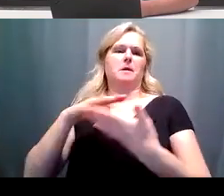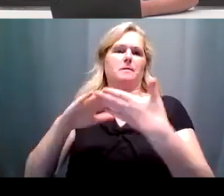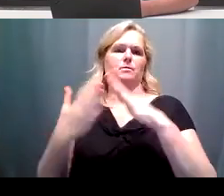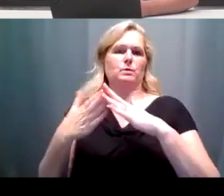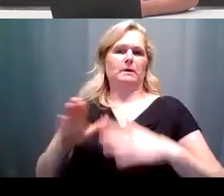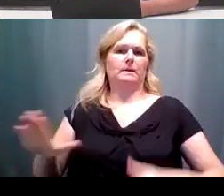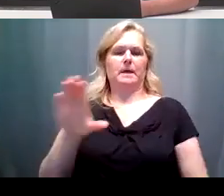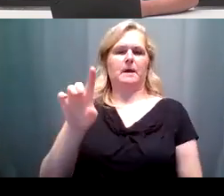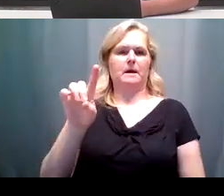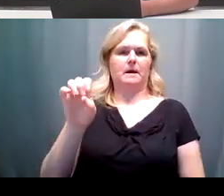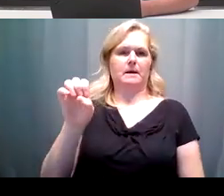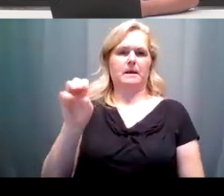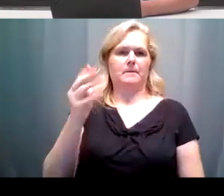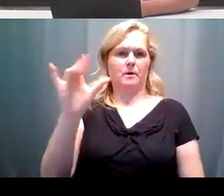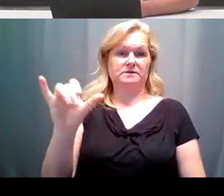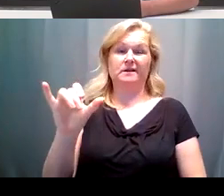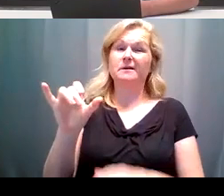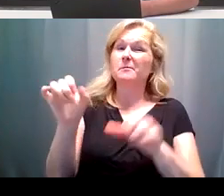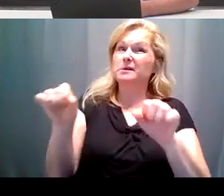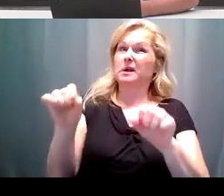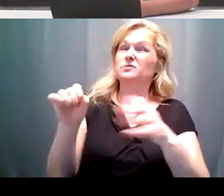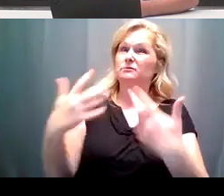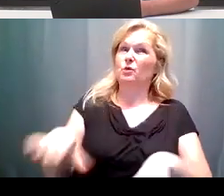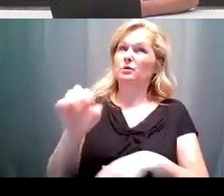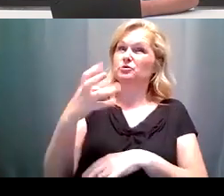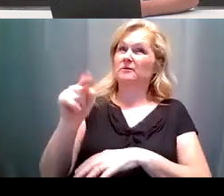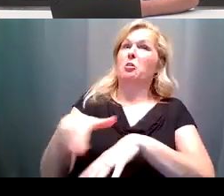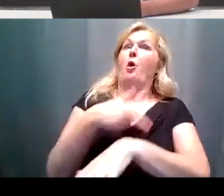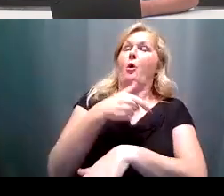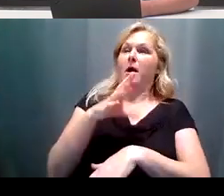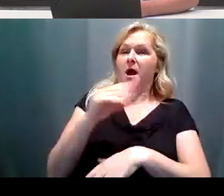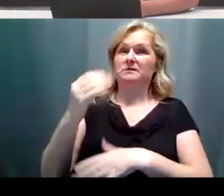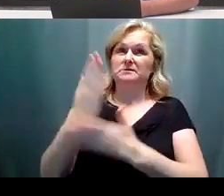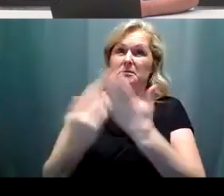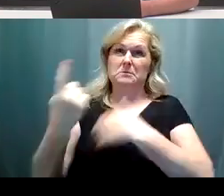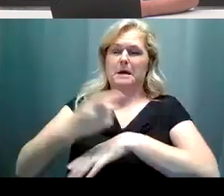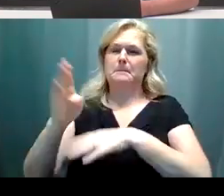You can potentially work long shifts and busy days, depending on where -- and where you work